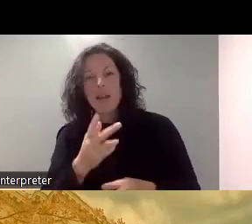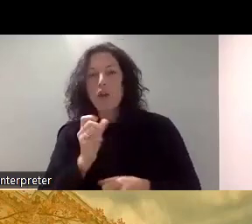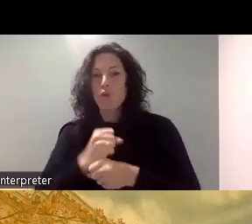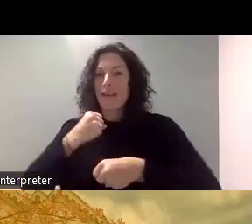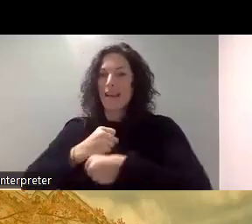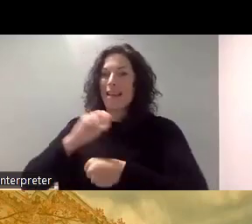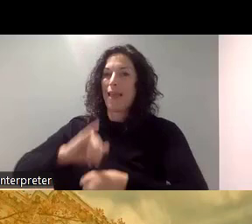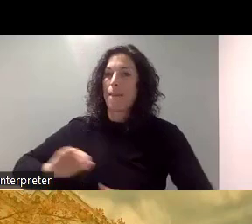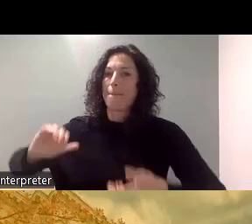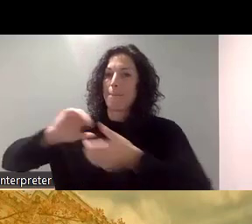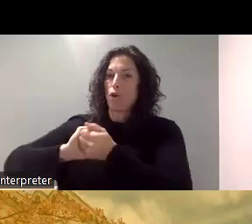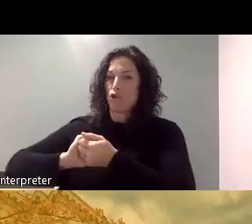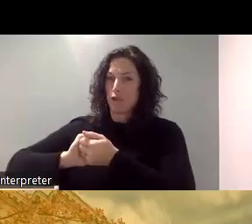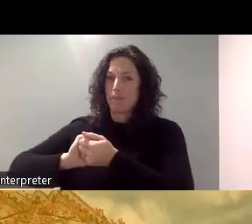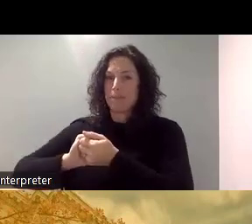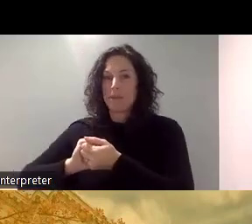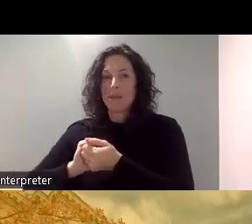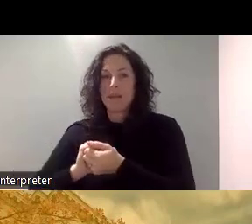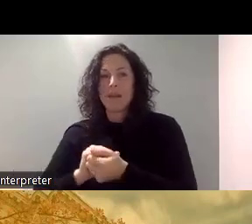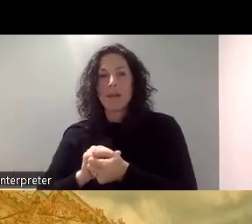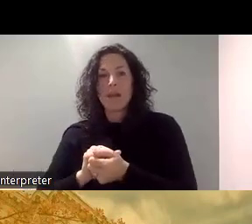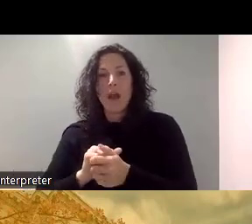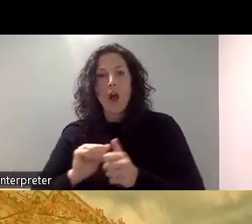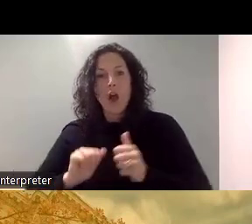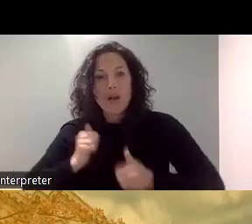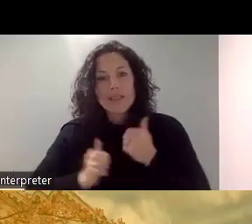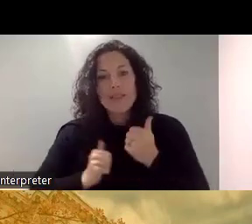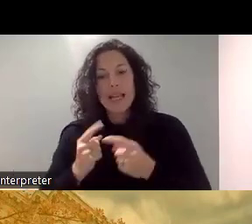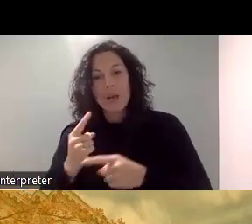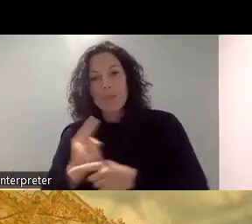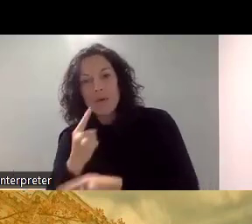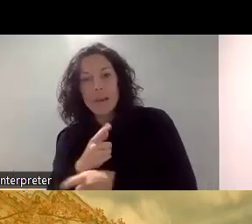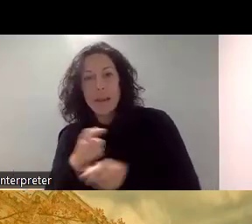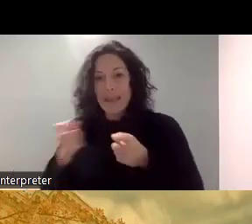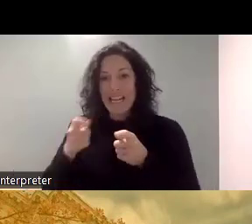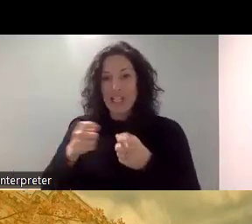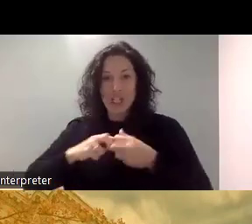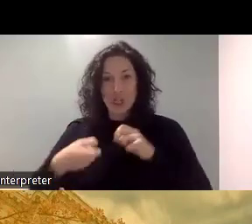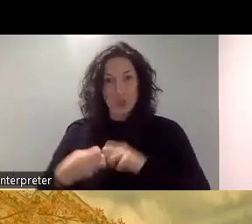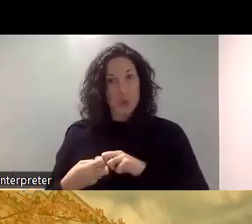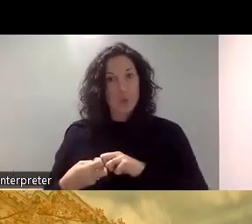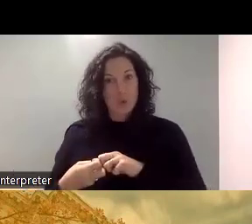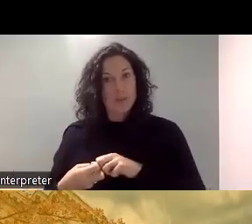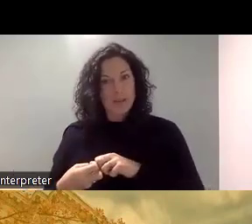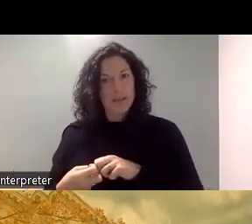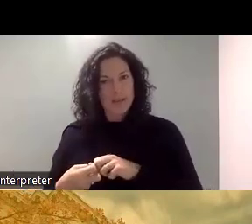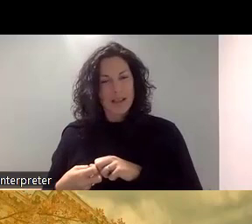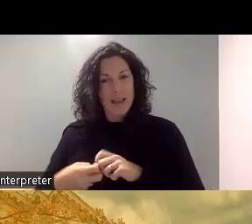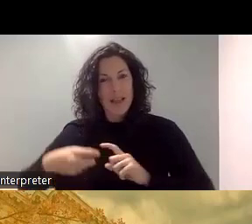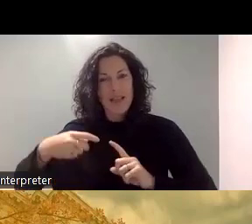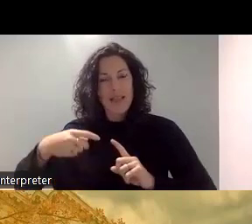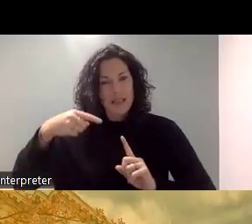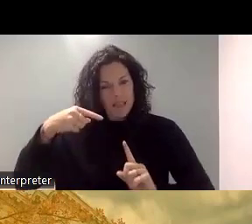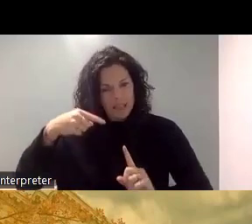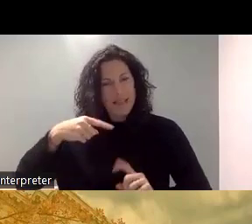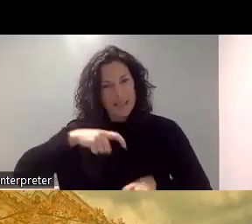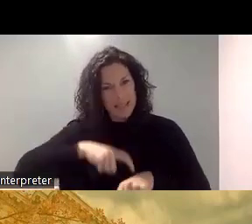being able to aggressively and appropriately manage issues both at the time of the award and then as they arrive